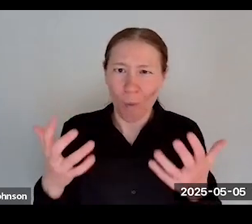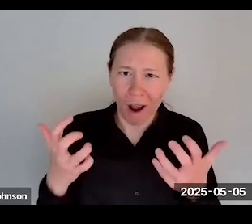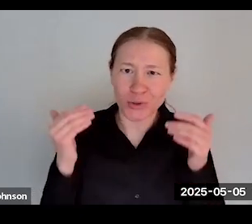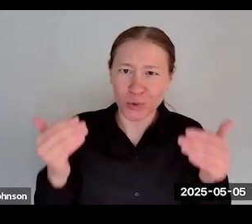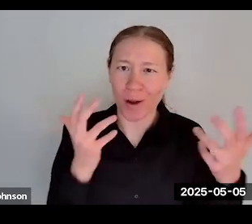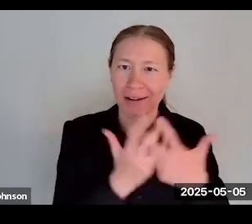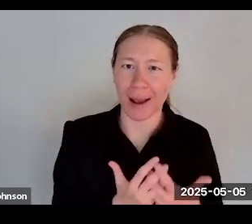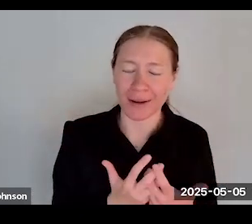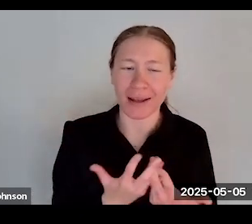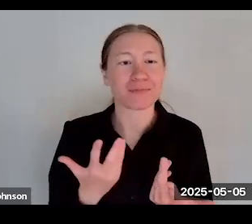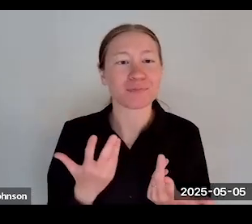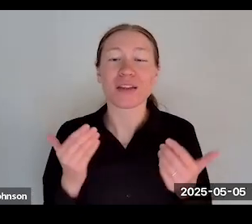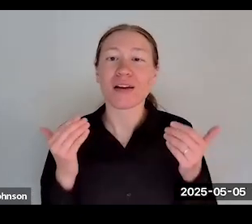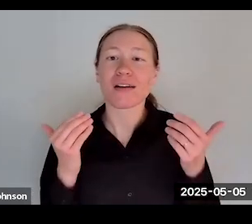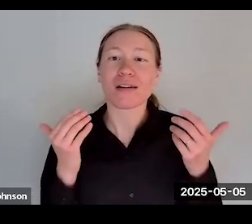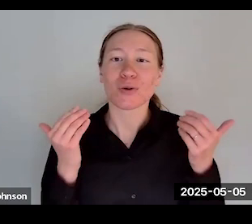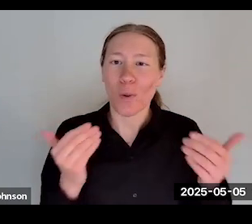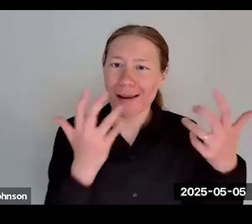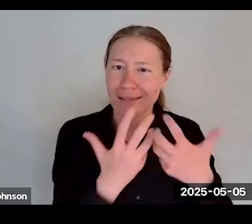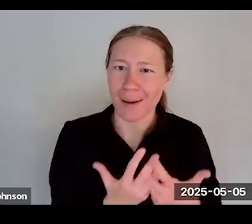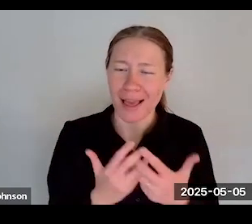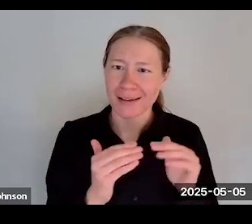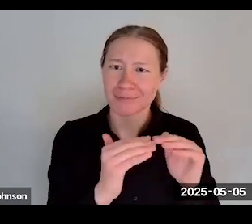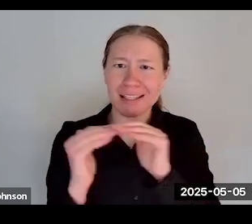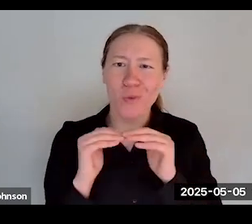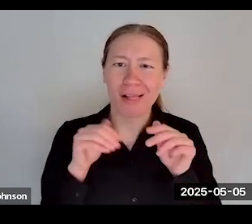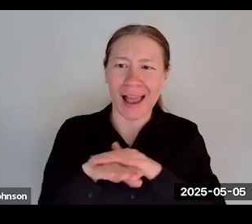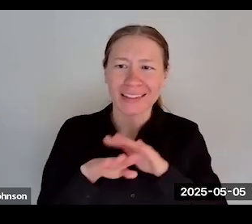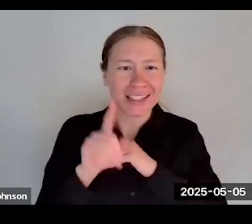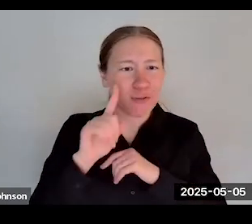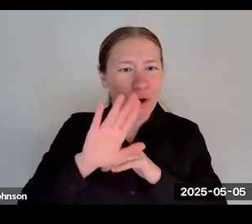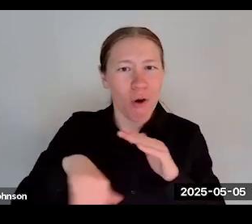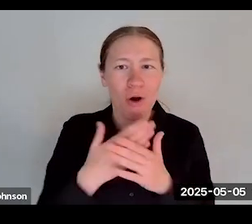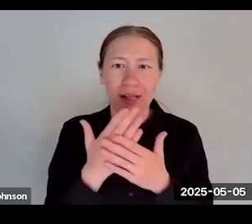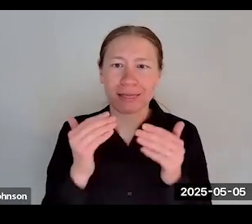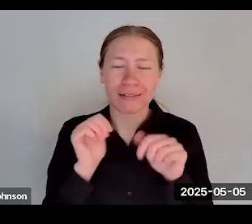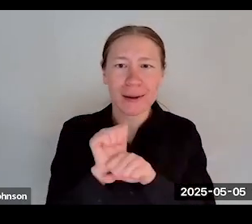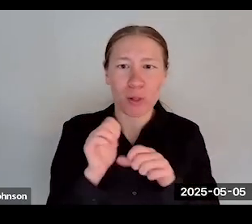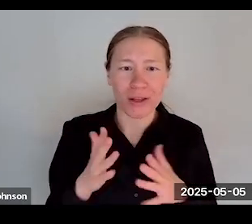to have equal access to all opportunities. It results in greater employee retention,